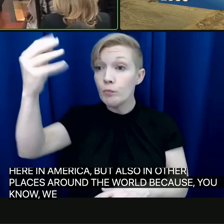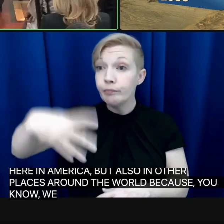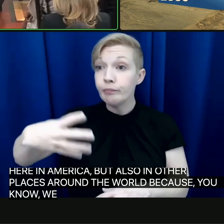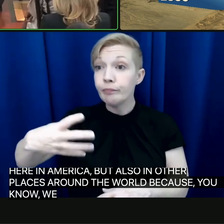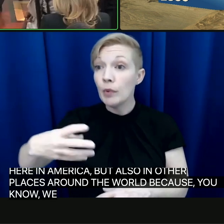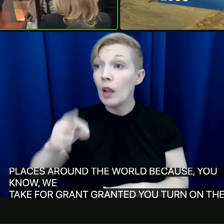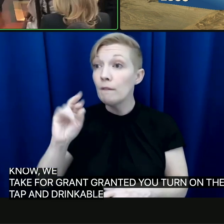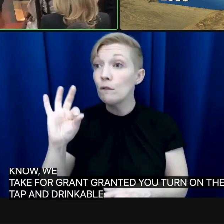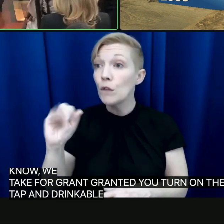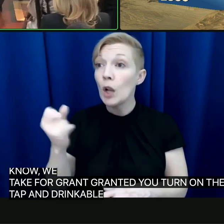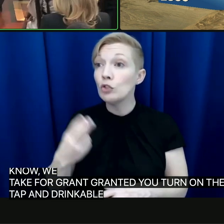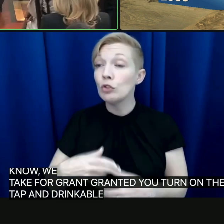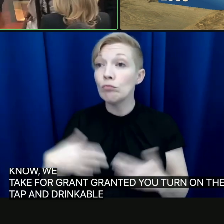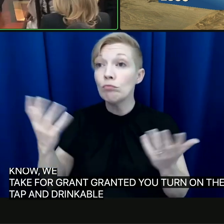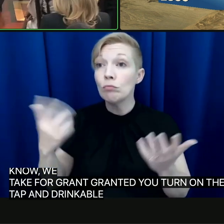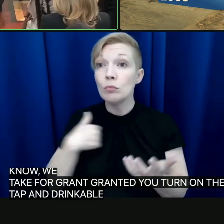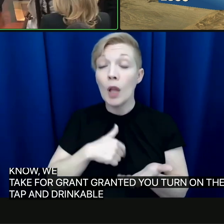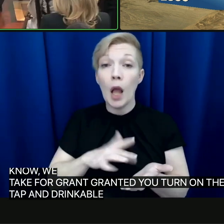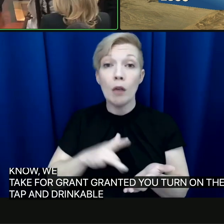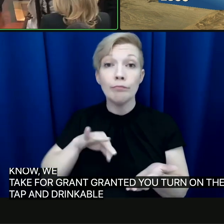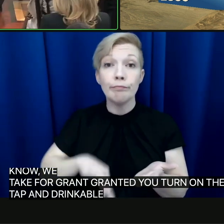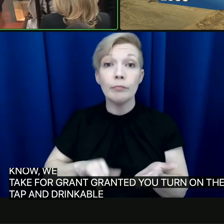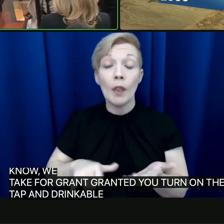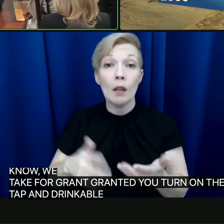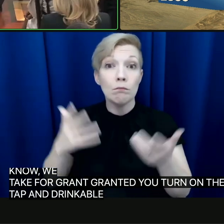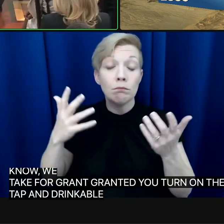not just around the world, but especially out west.